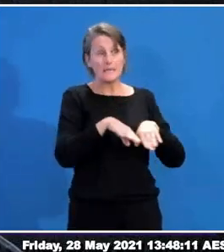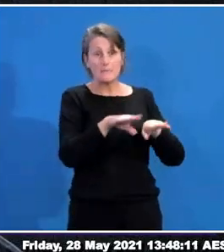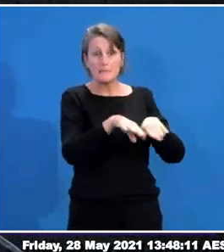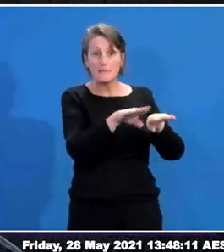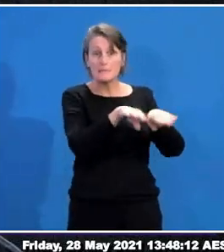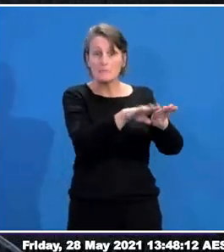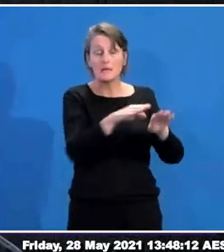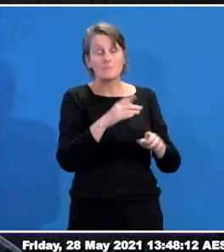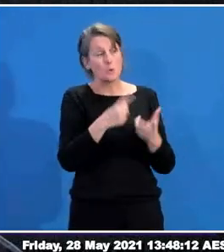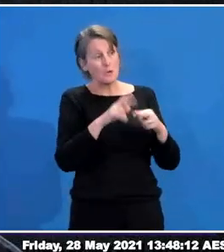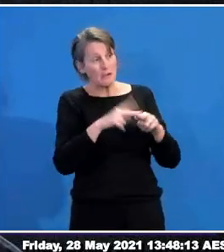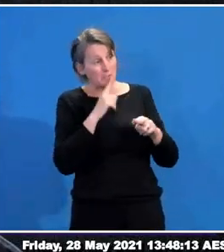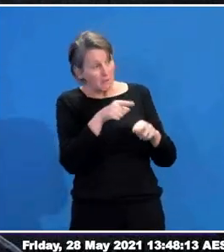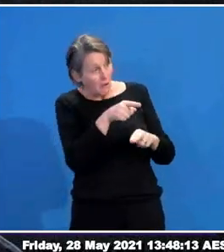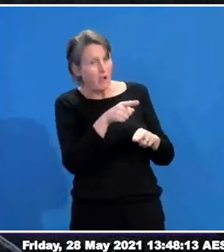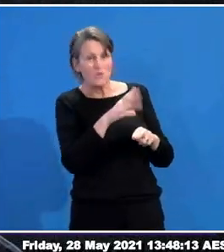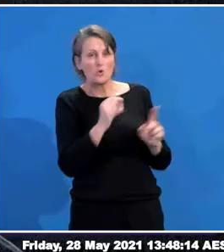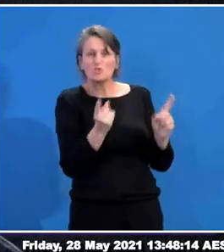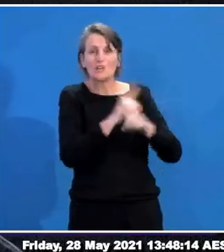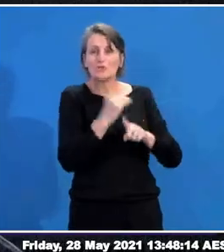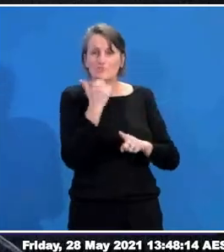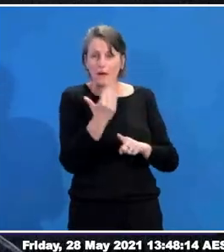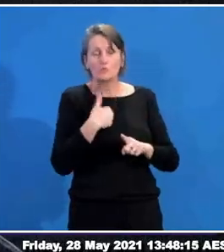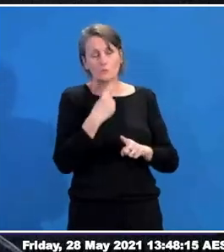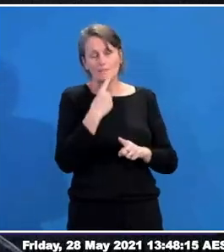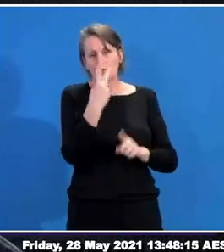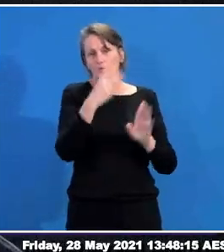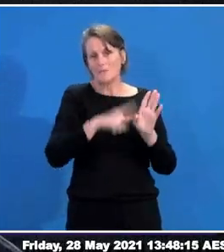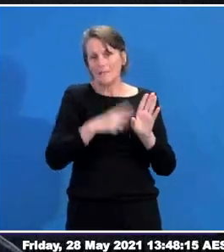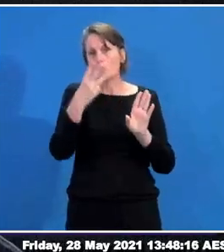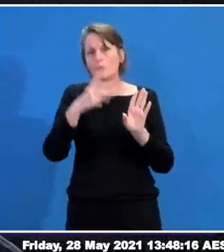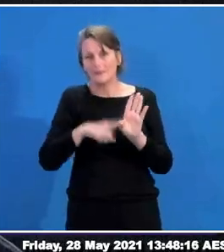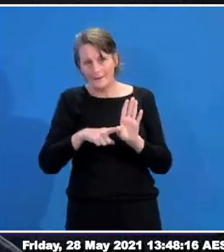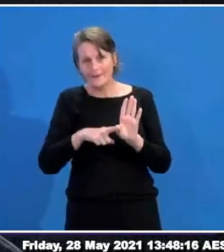plans, two or three-year plans, but doing more periodic check-ins with people,